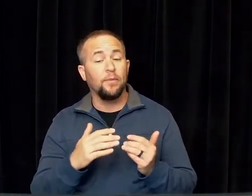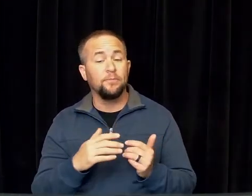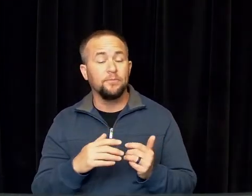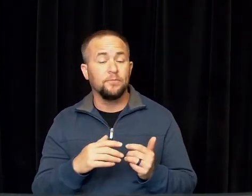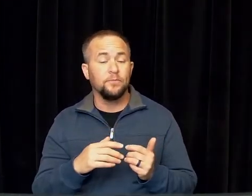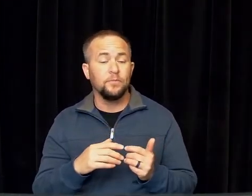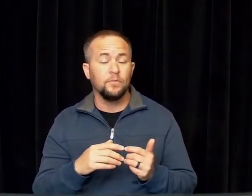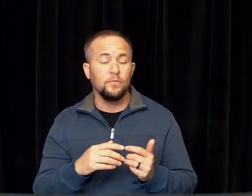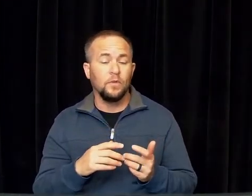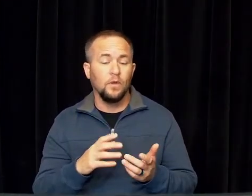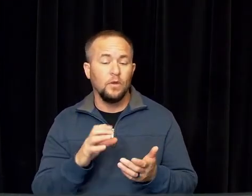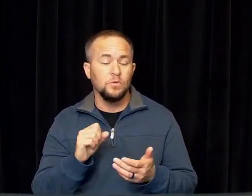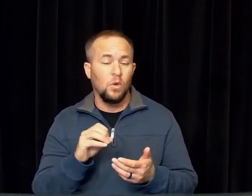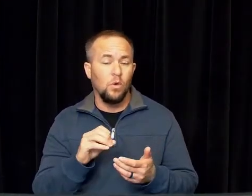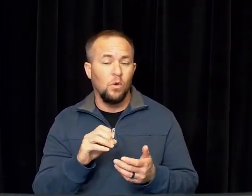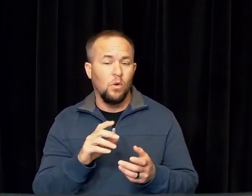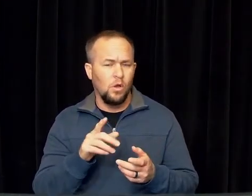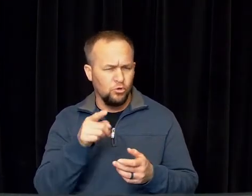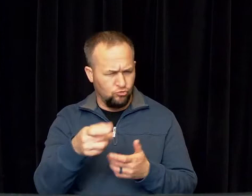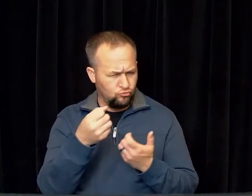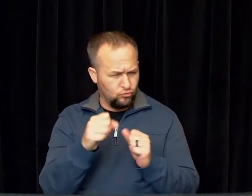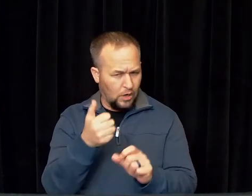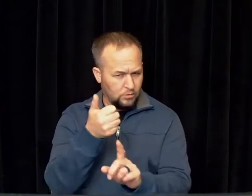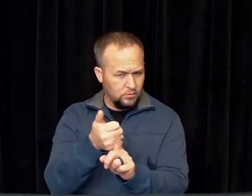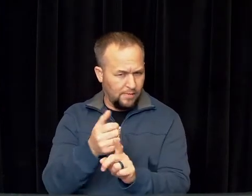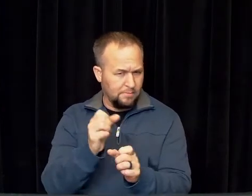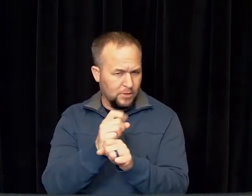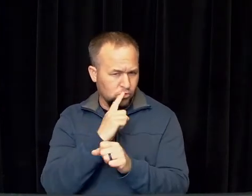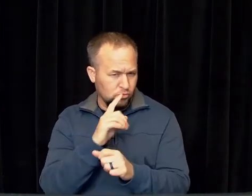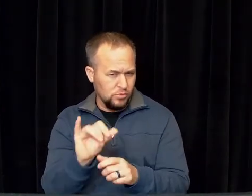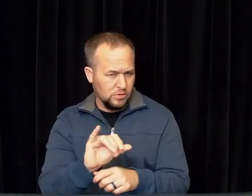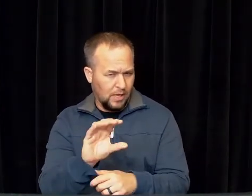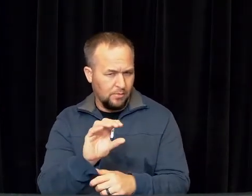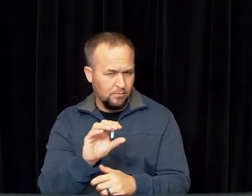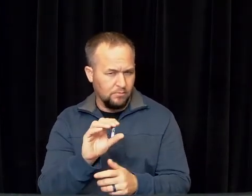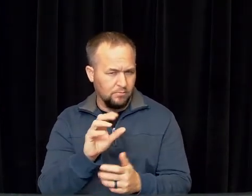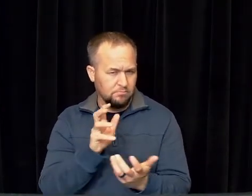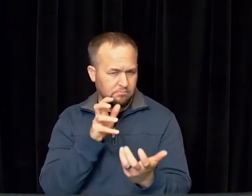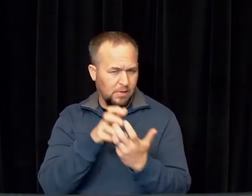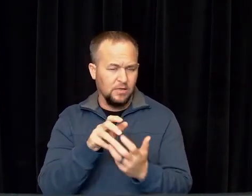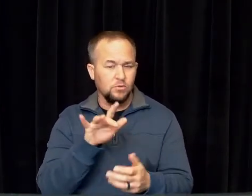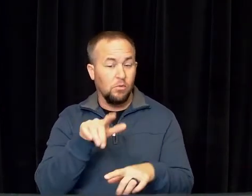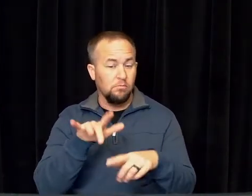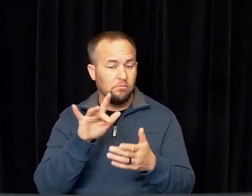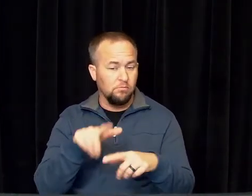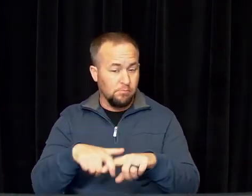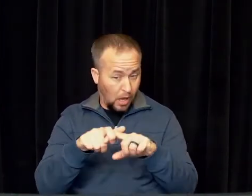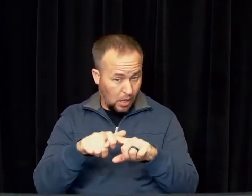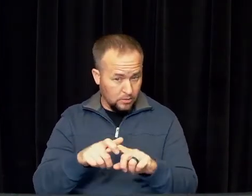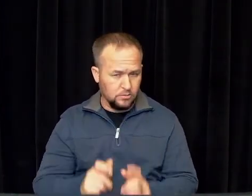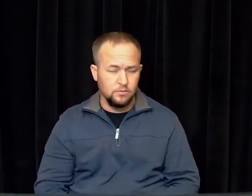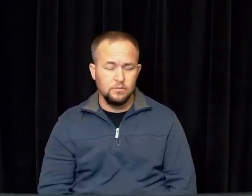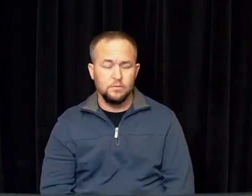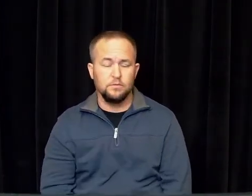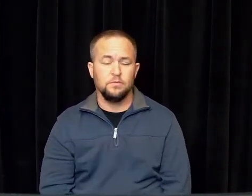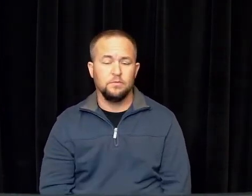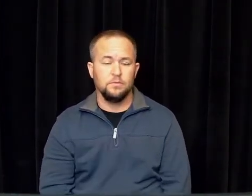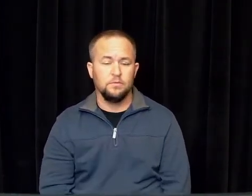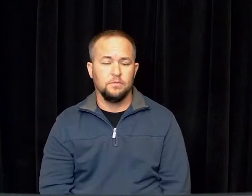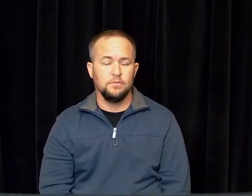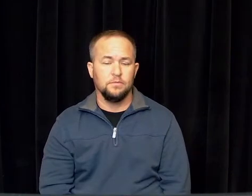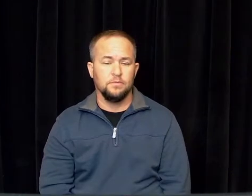I want you to try it first to make sure that we have the same order. So, go ahead and push pause.